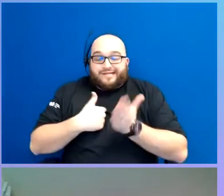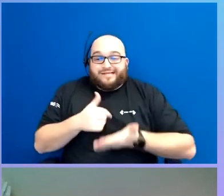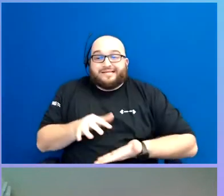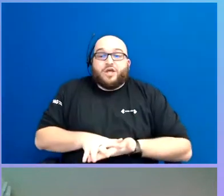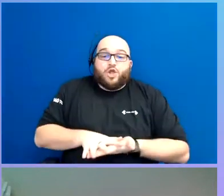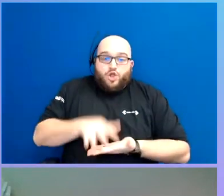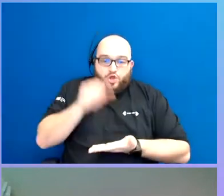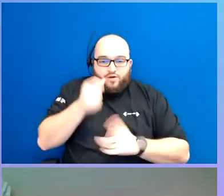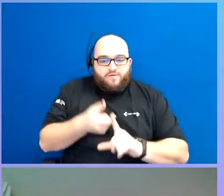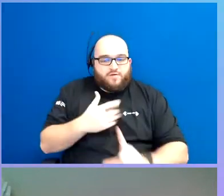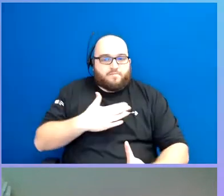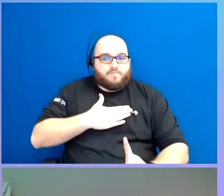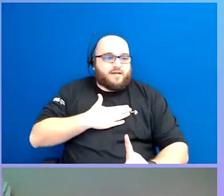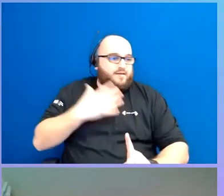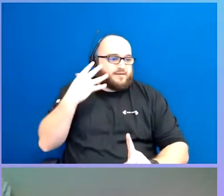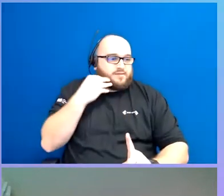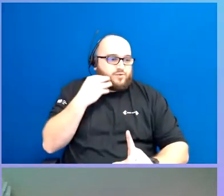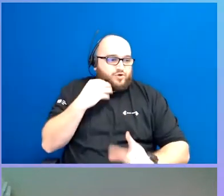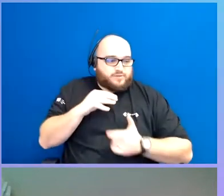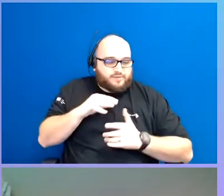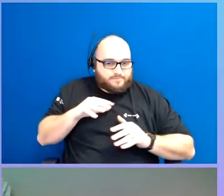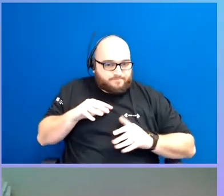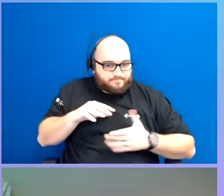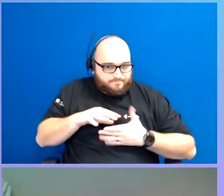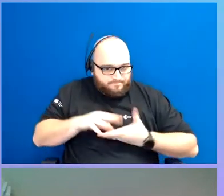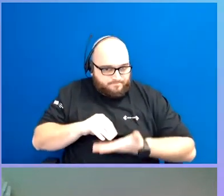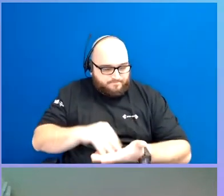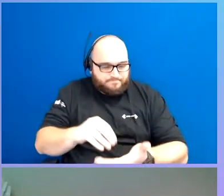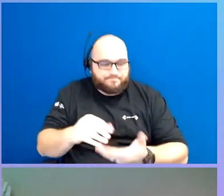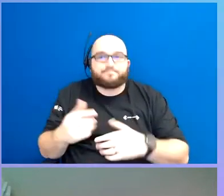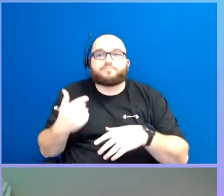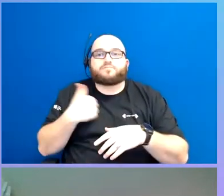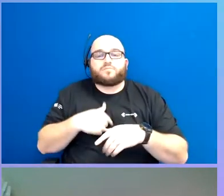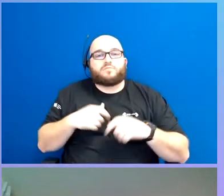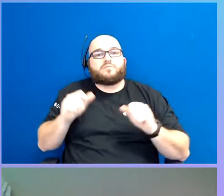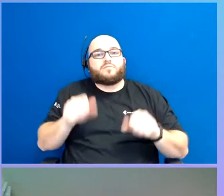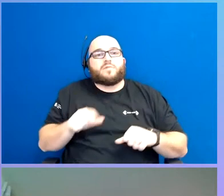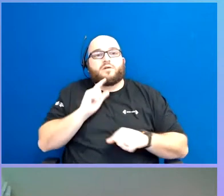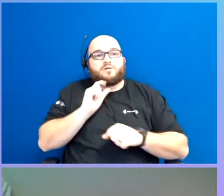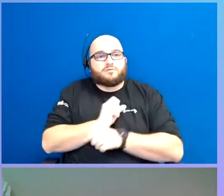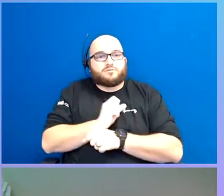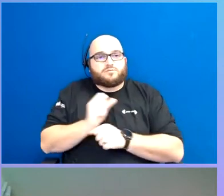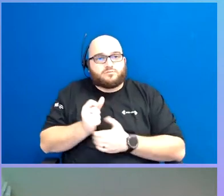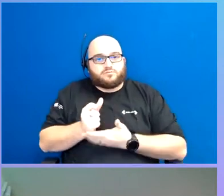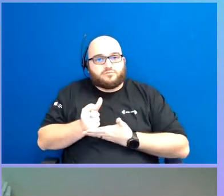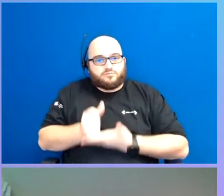experience, um, that we, we, we managed to drive the program